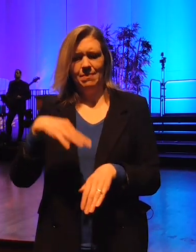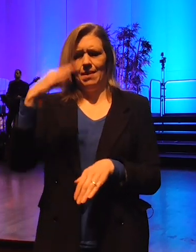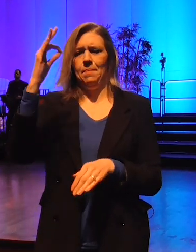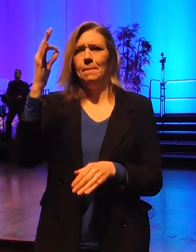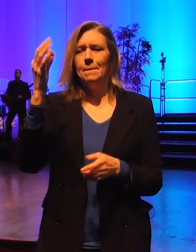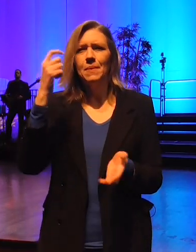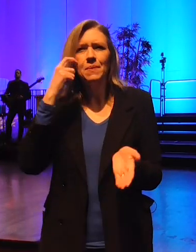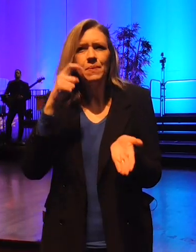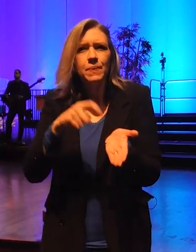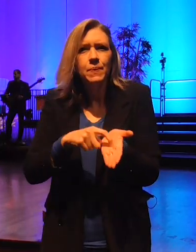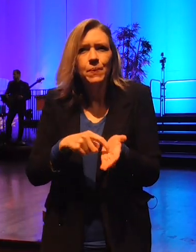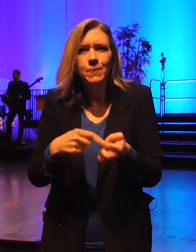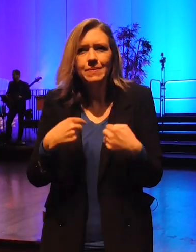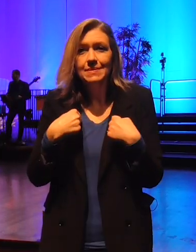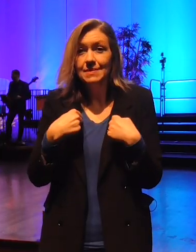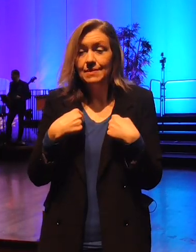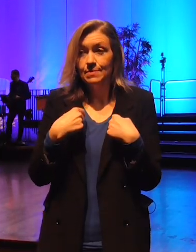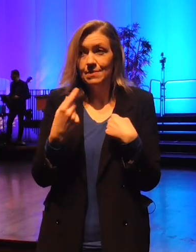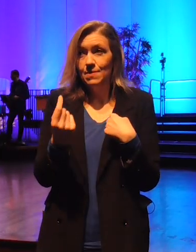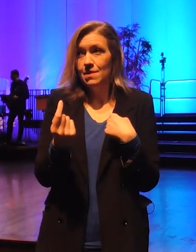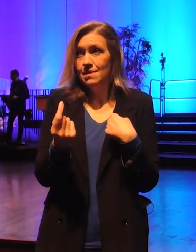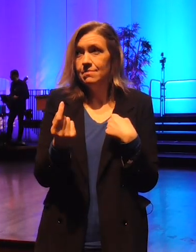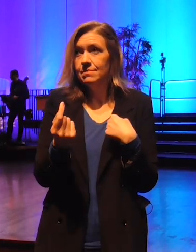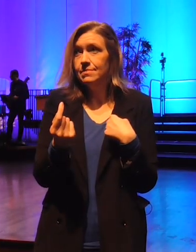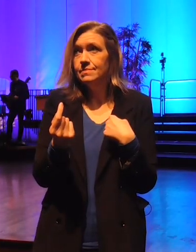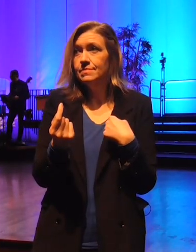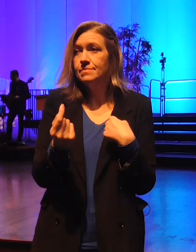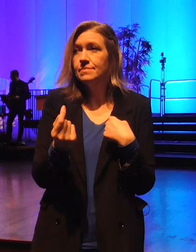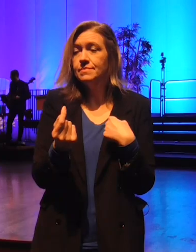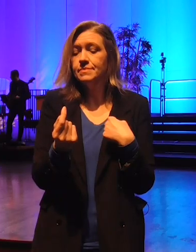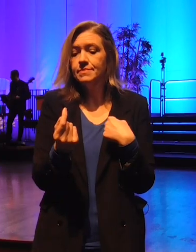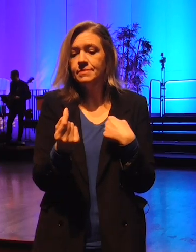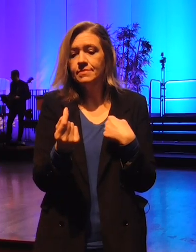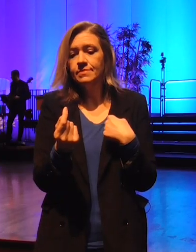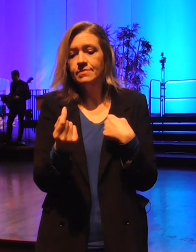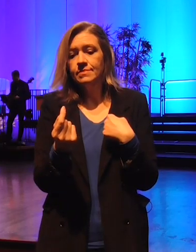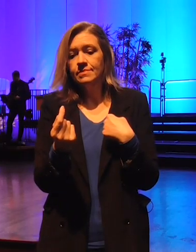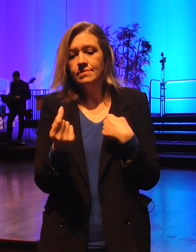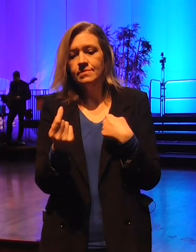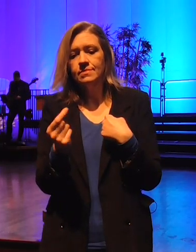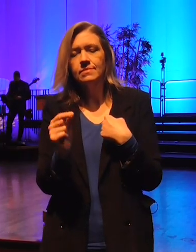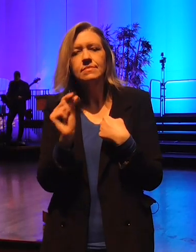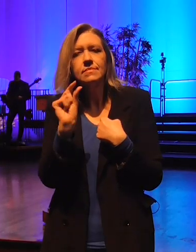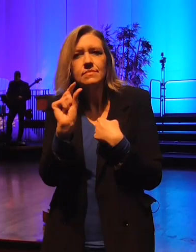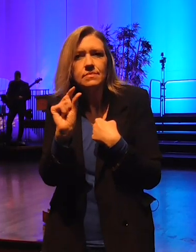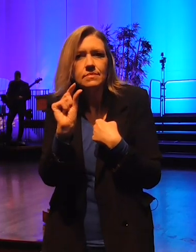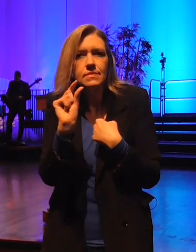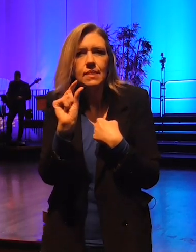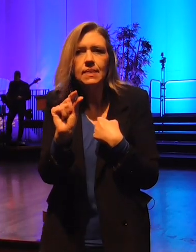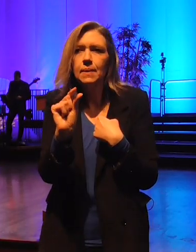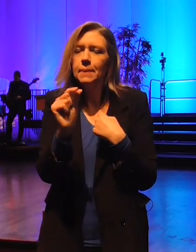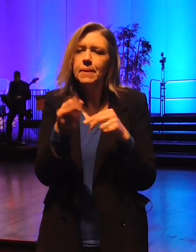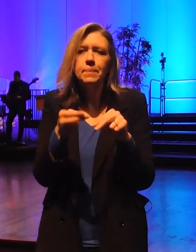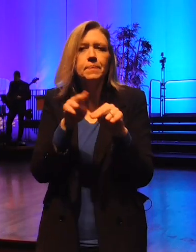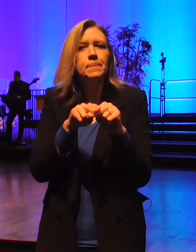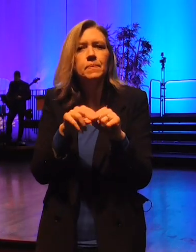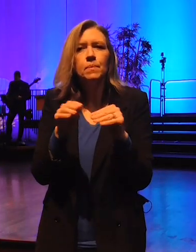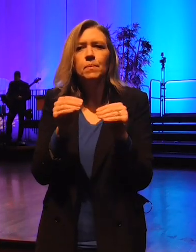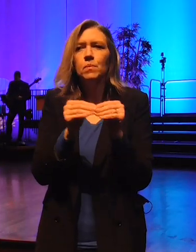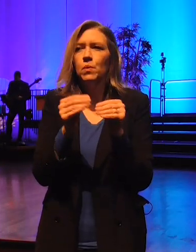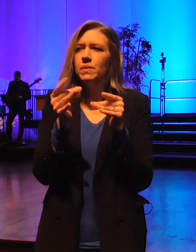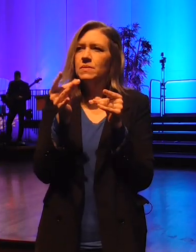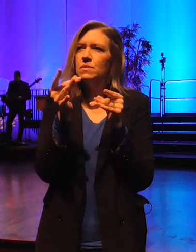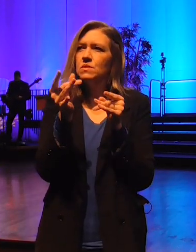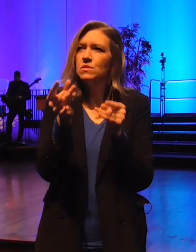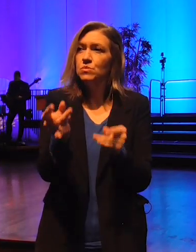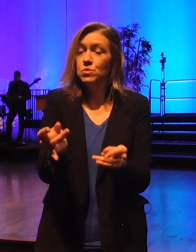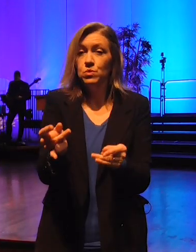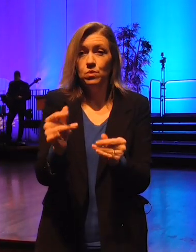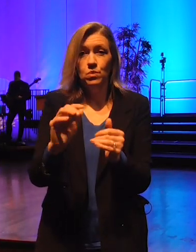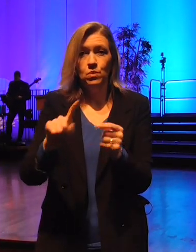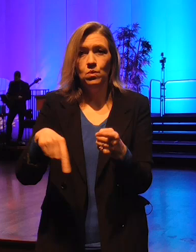am just a little smoother in your